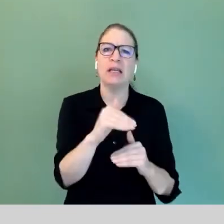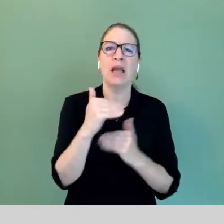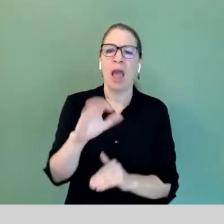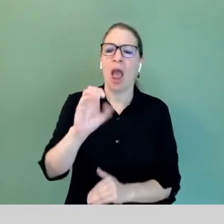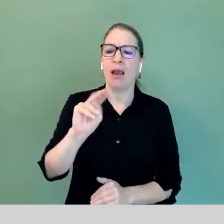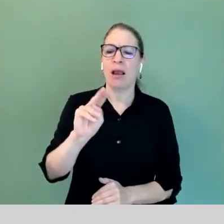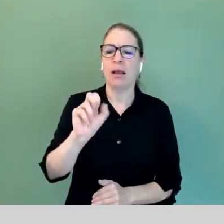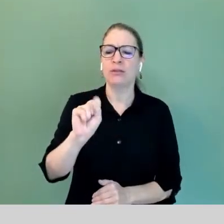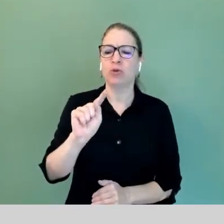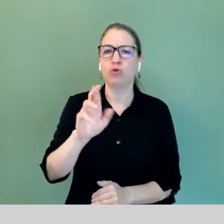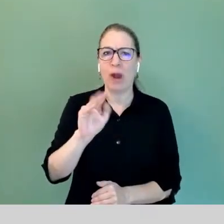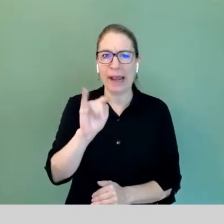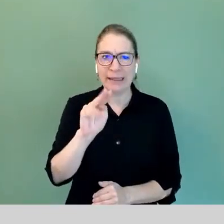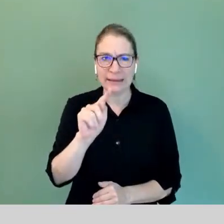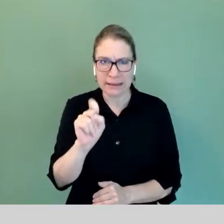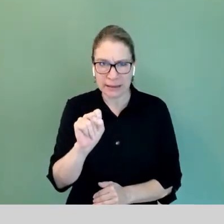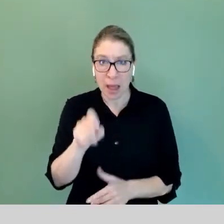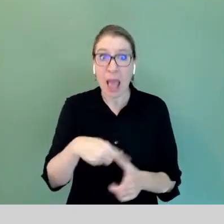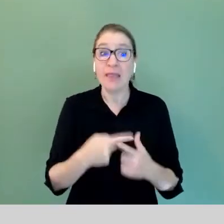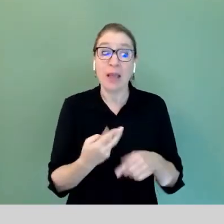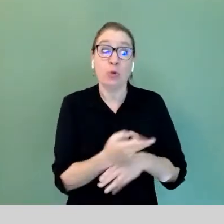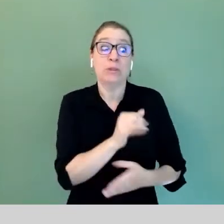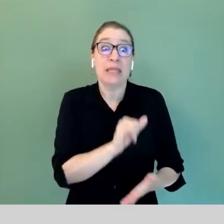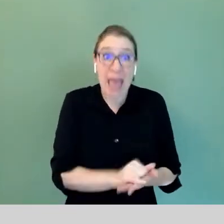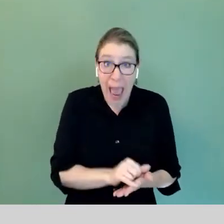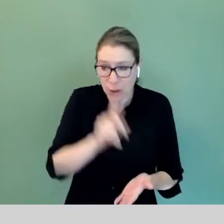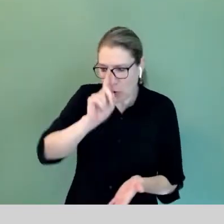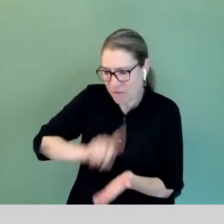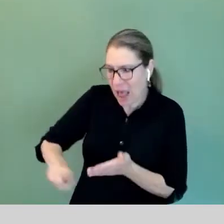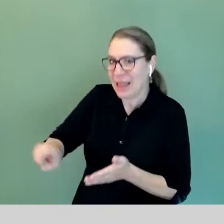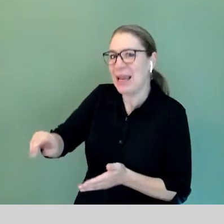to validate another batch of data coming in, which is really, really cool.